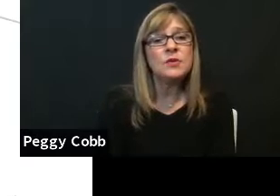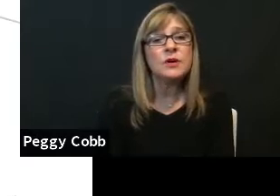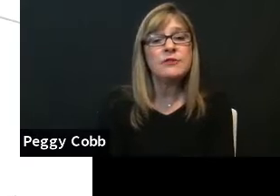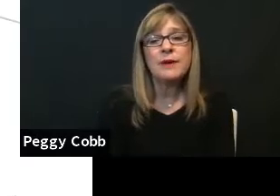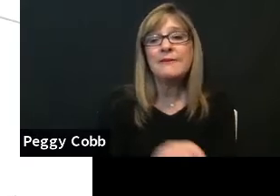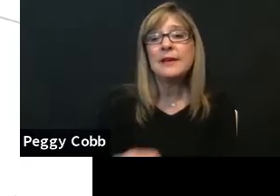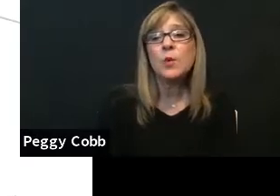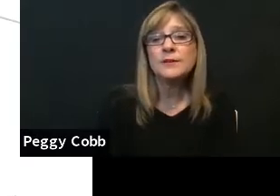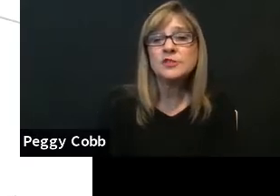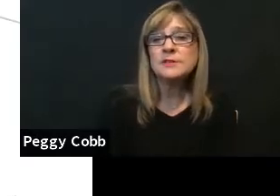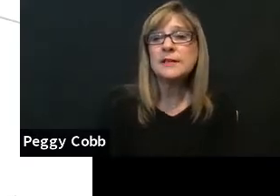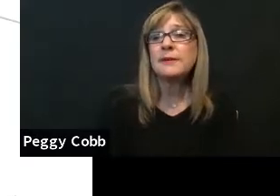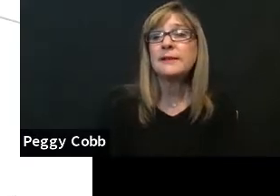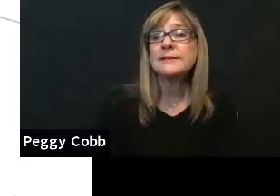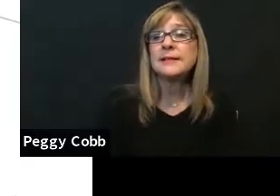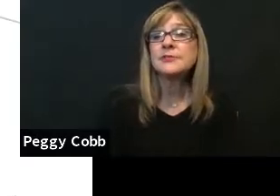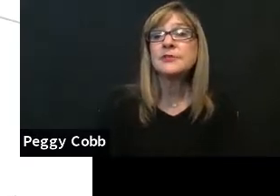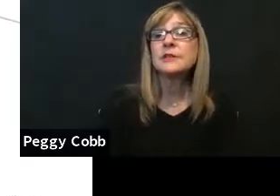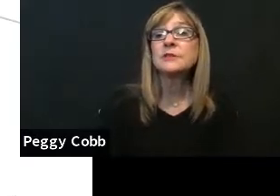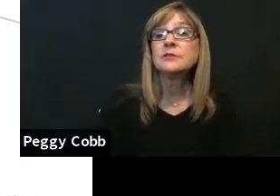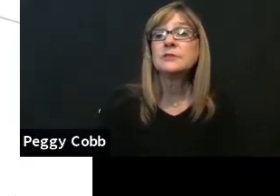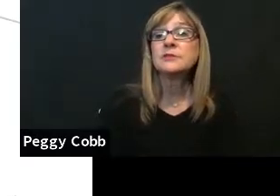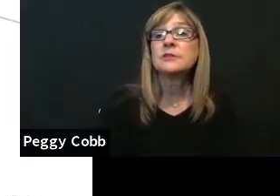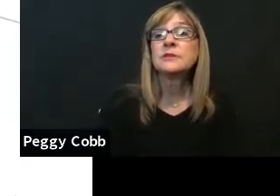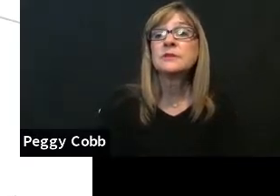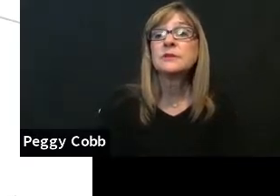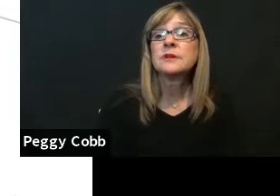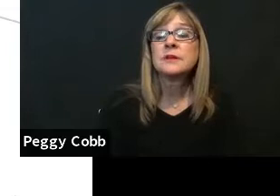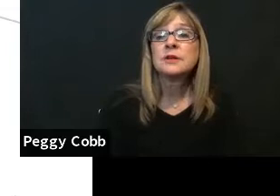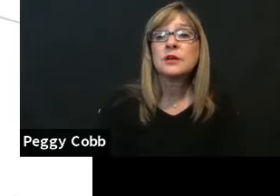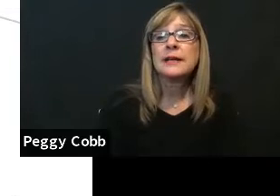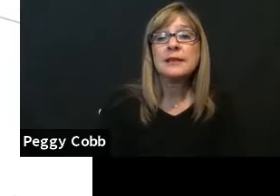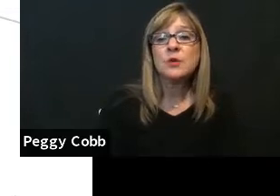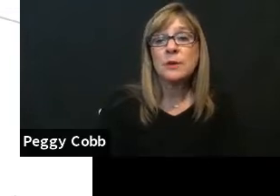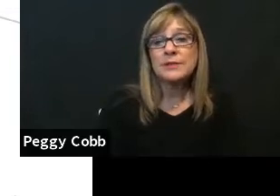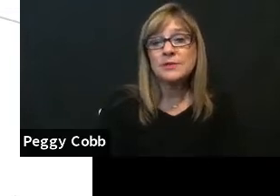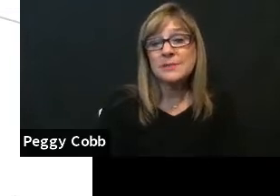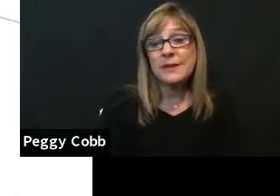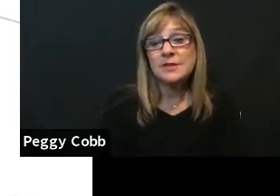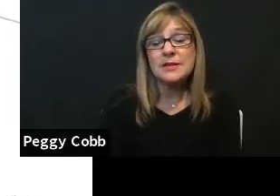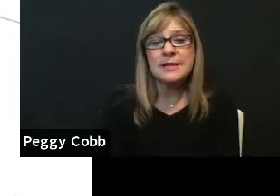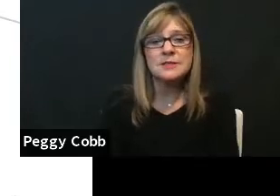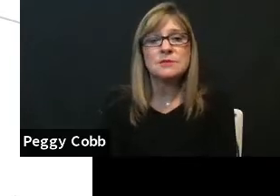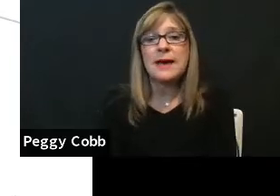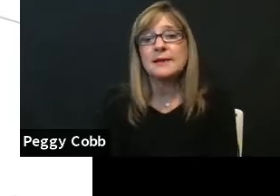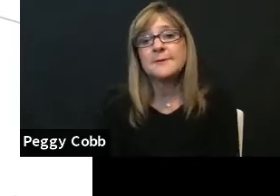or if you have questions I'd be glad to answer those, or anything you want me to expand on I can do that.